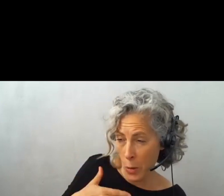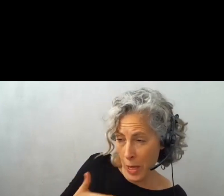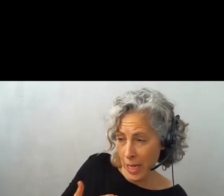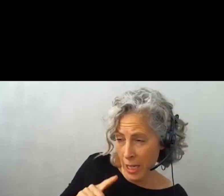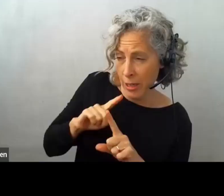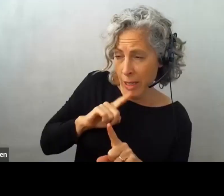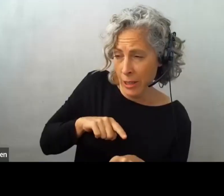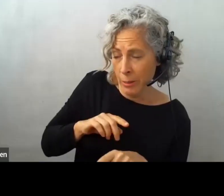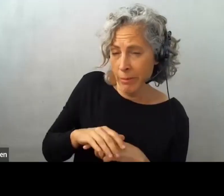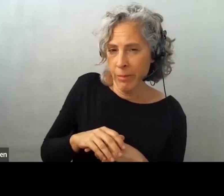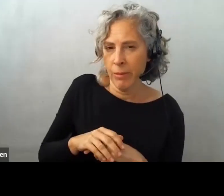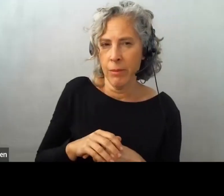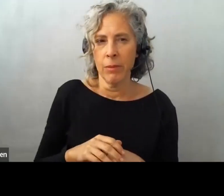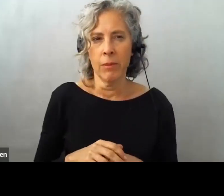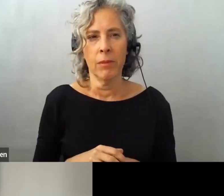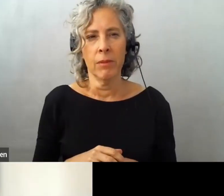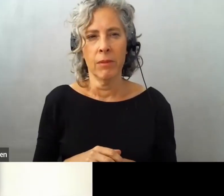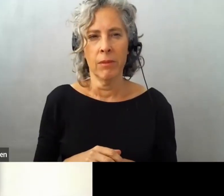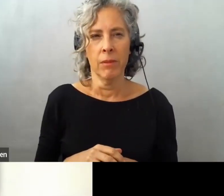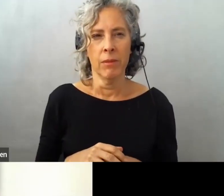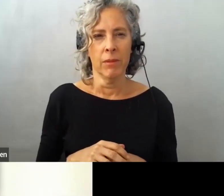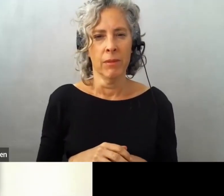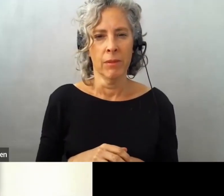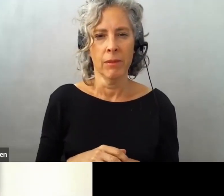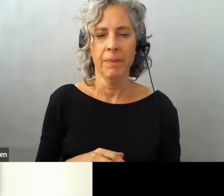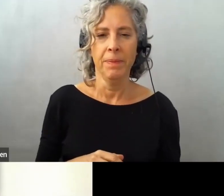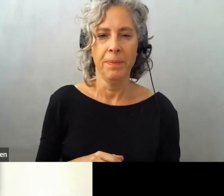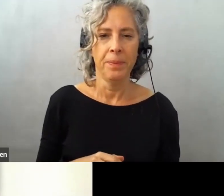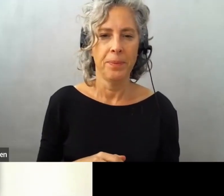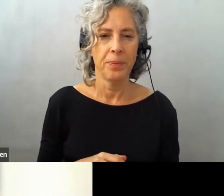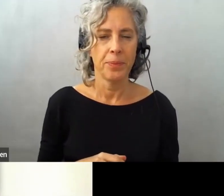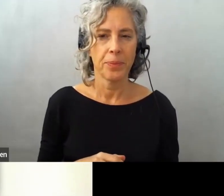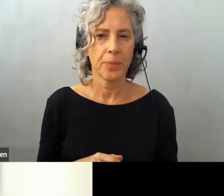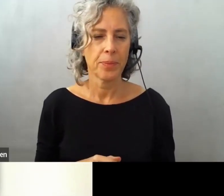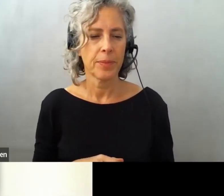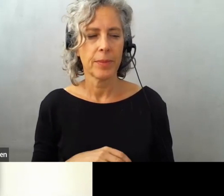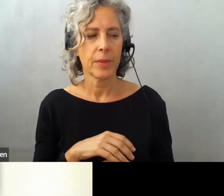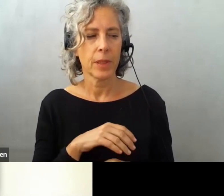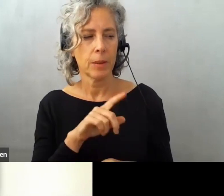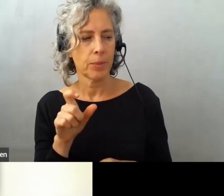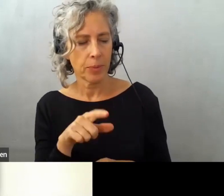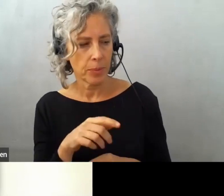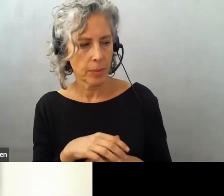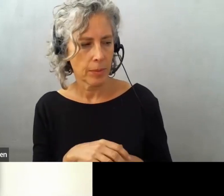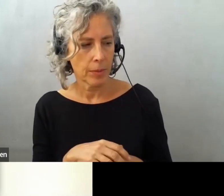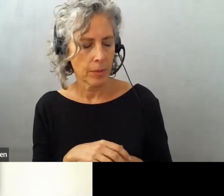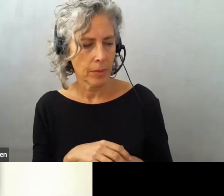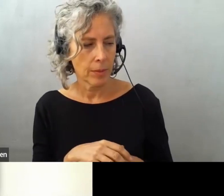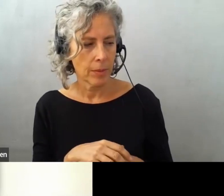this up. Go right ahead. And that is, yeah. It's not a